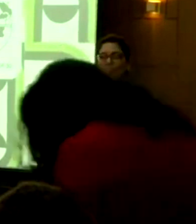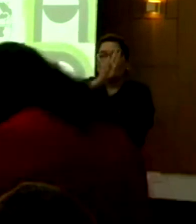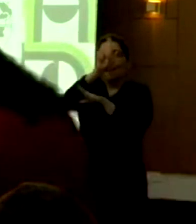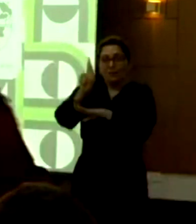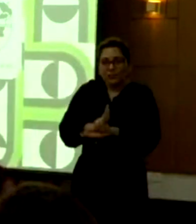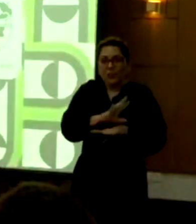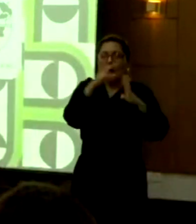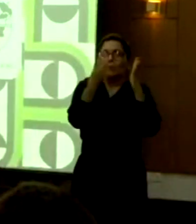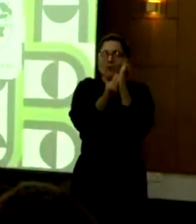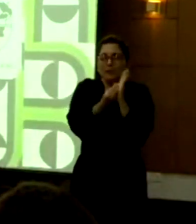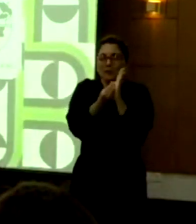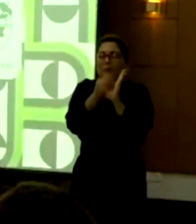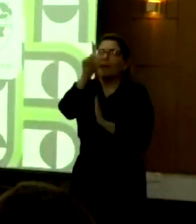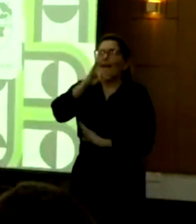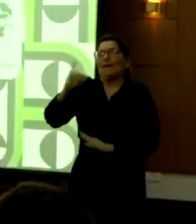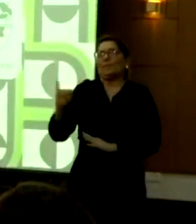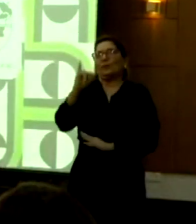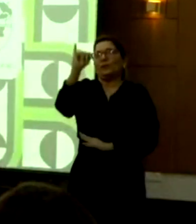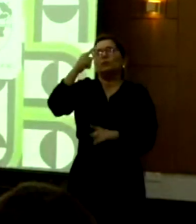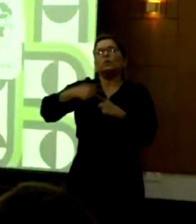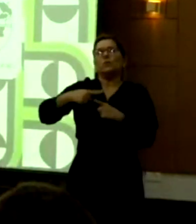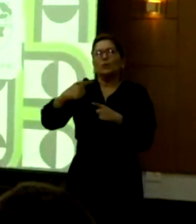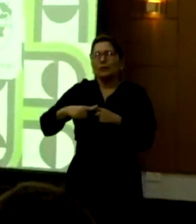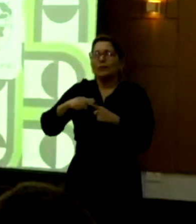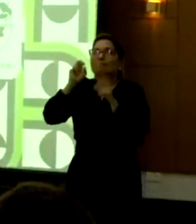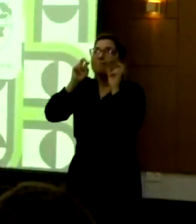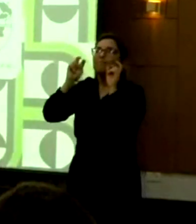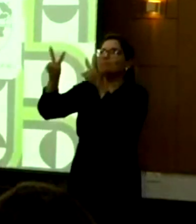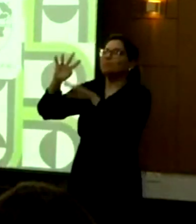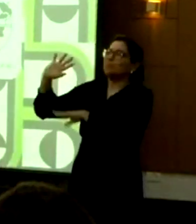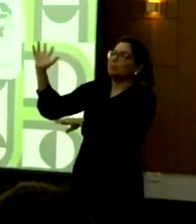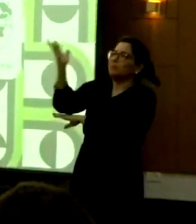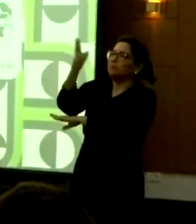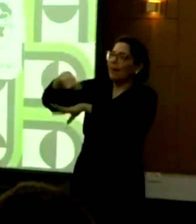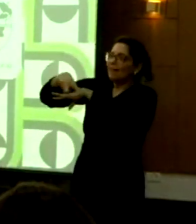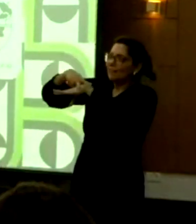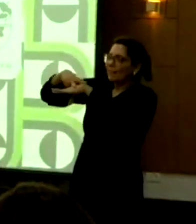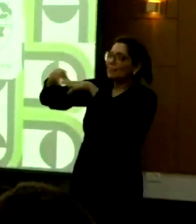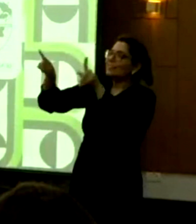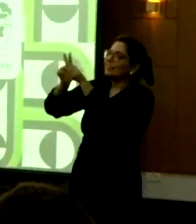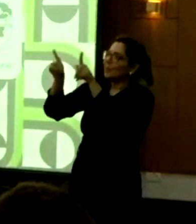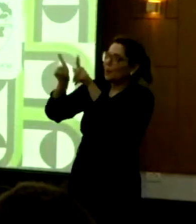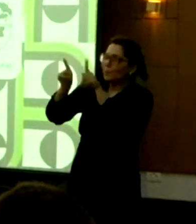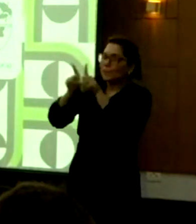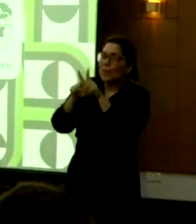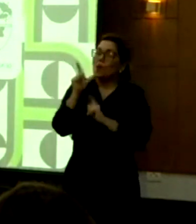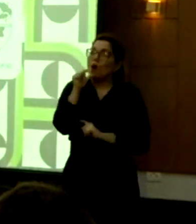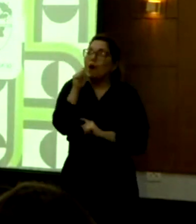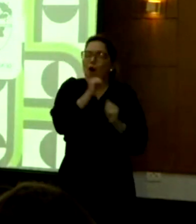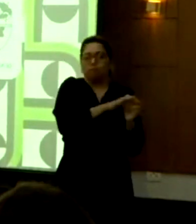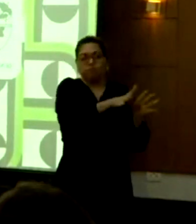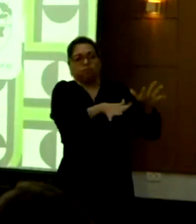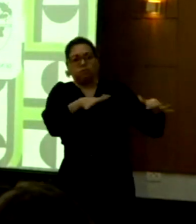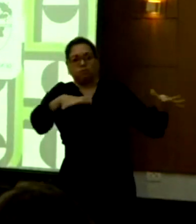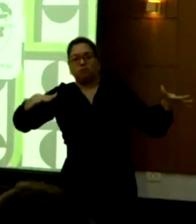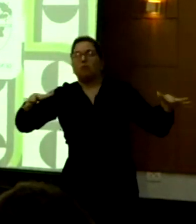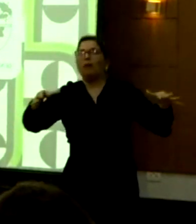because in addition to the greenery and all this potential of our water reservoir , right, the world also turns its eyes to here,